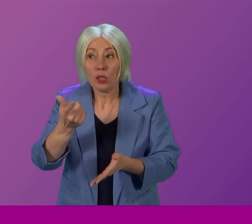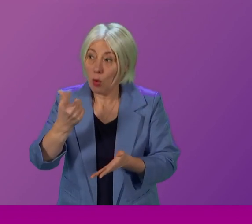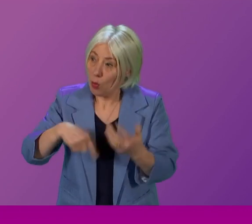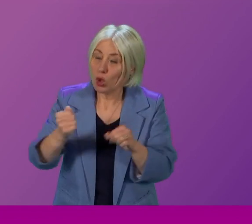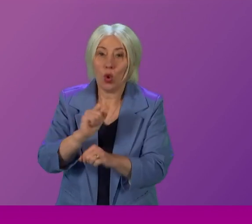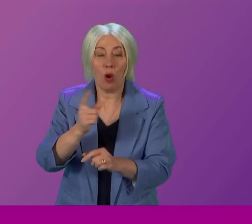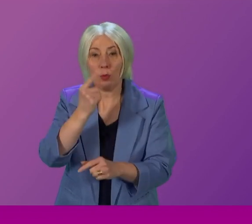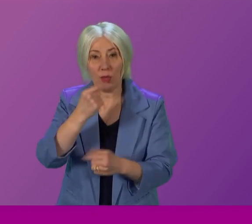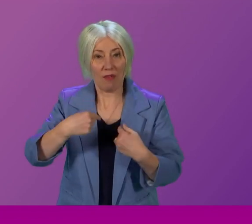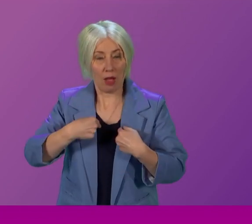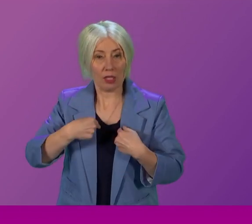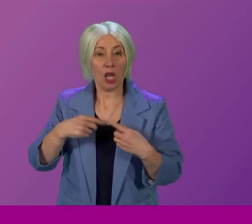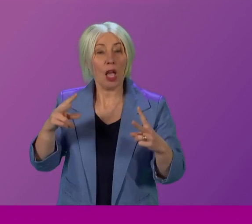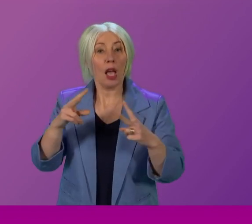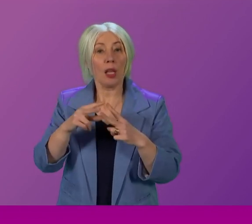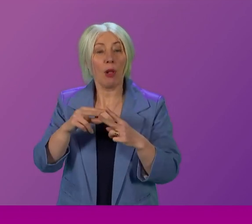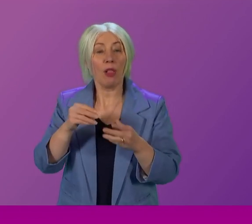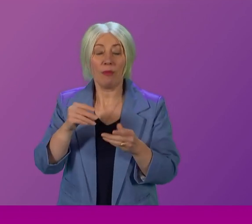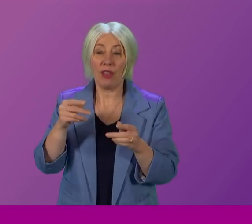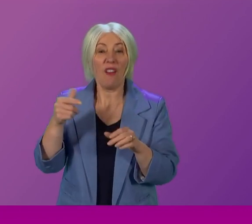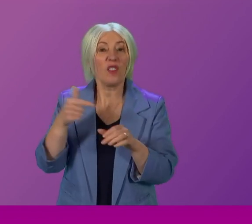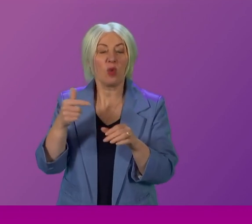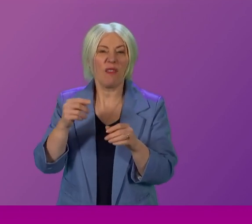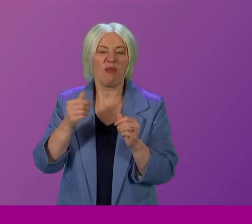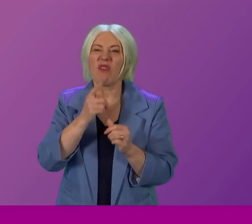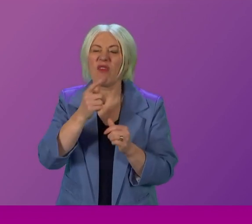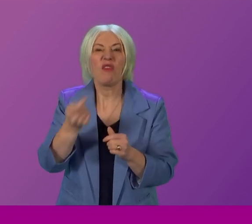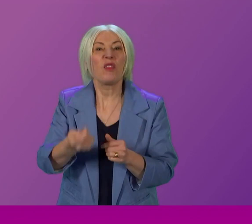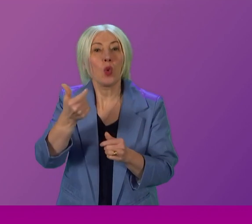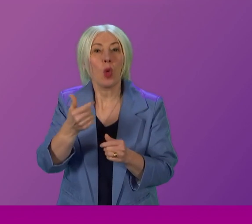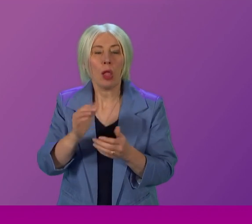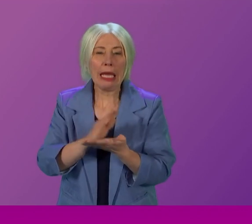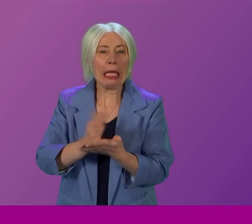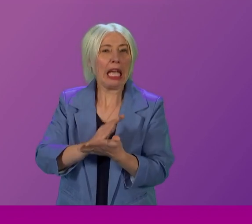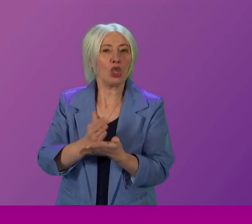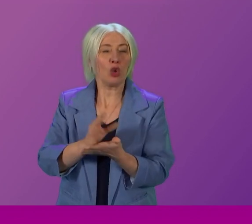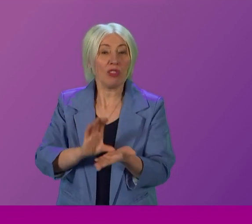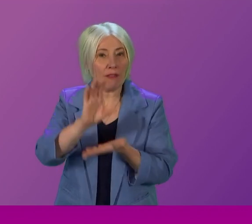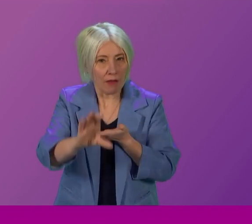That includes doubling the fuel insecurity fund to £20 million and providing an additional £1.2